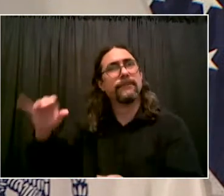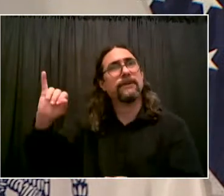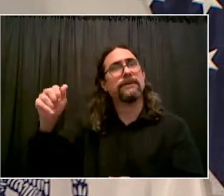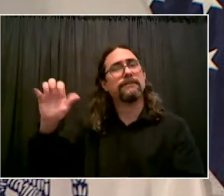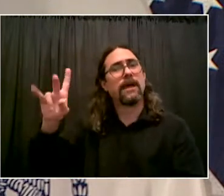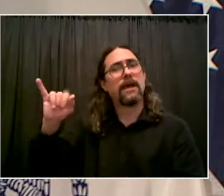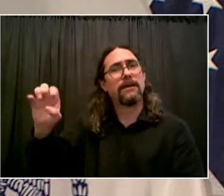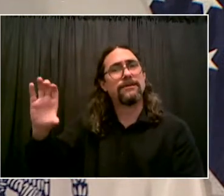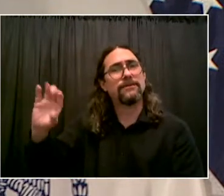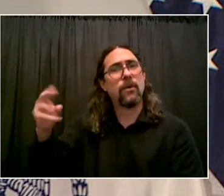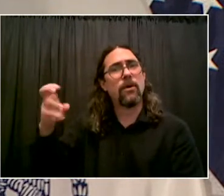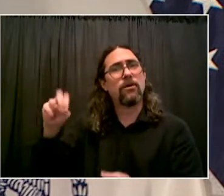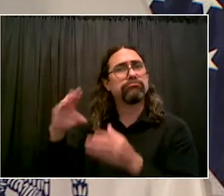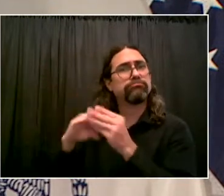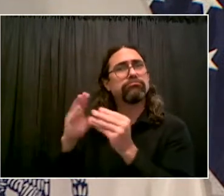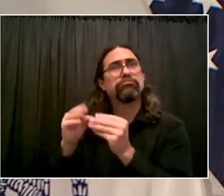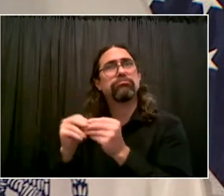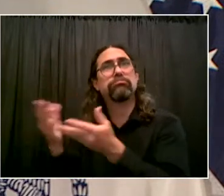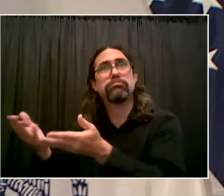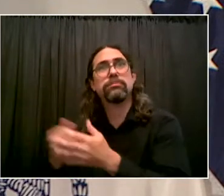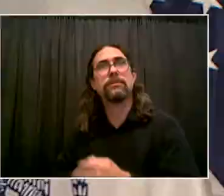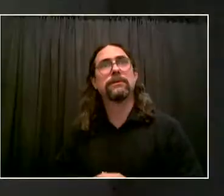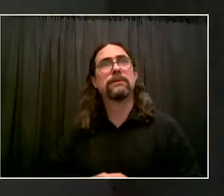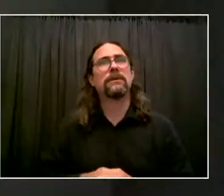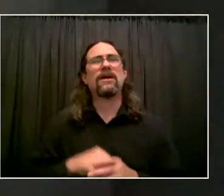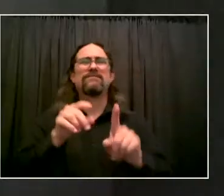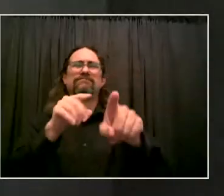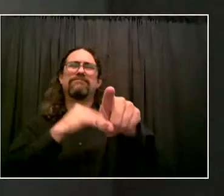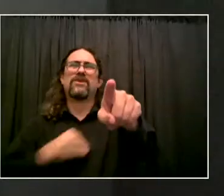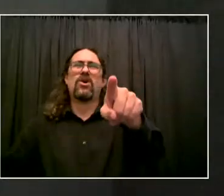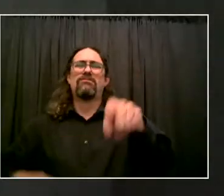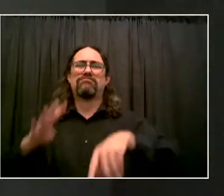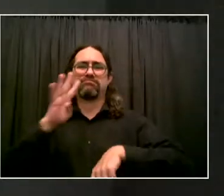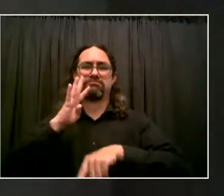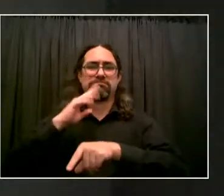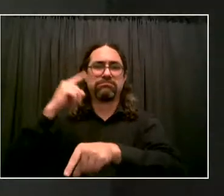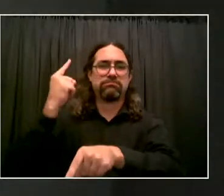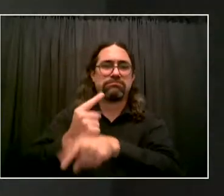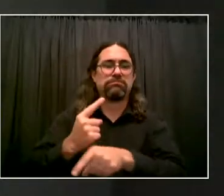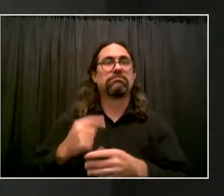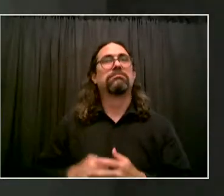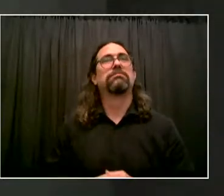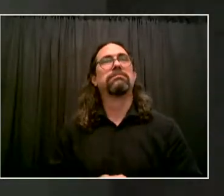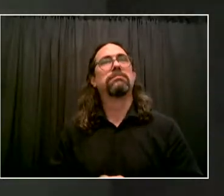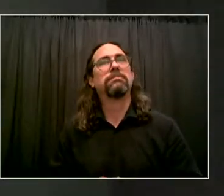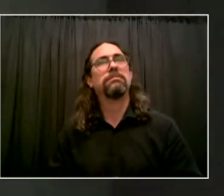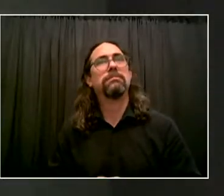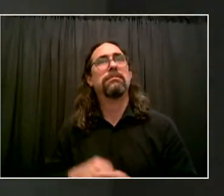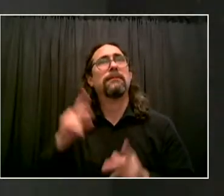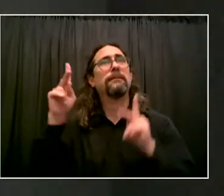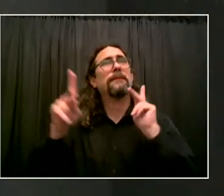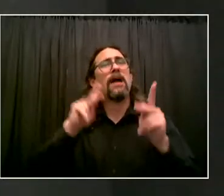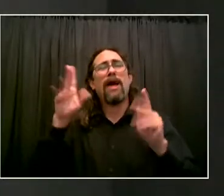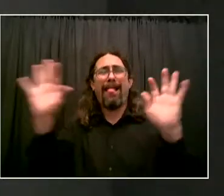BRING IN JACKIE COHEN. THANK YOU MAYOR, I THINK